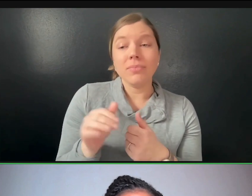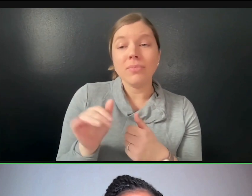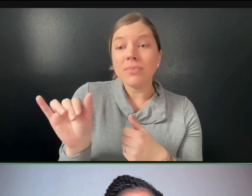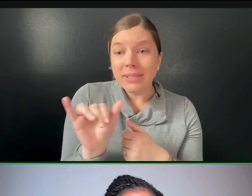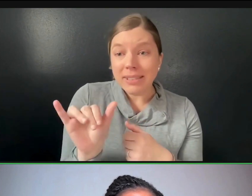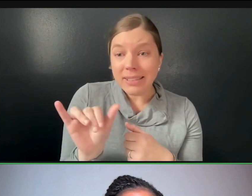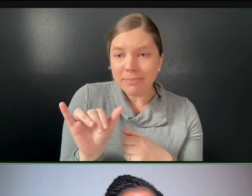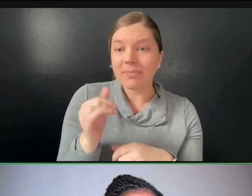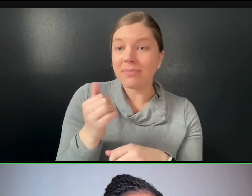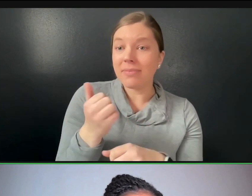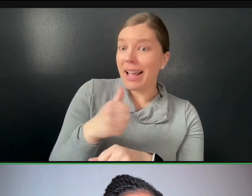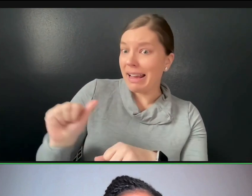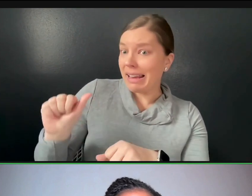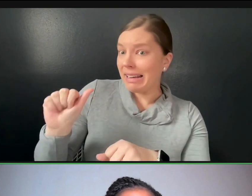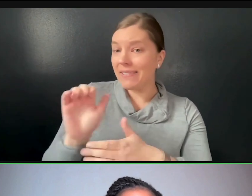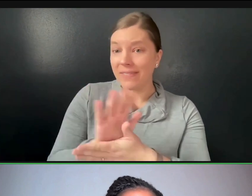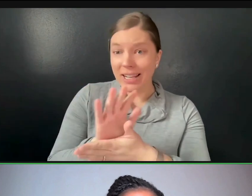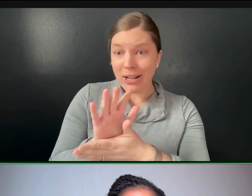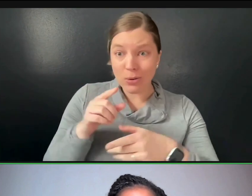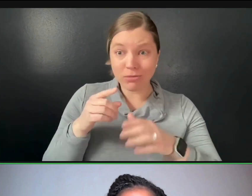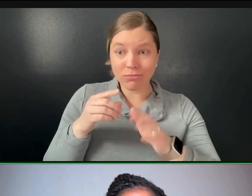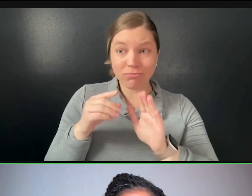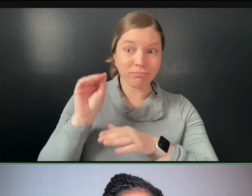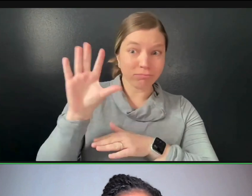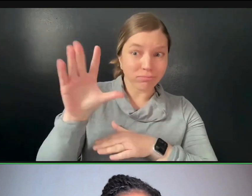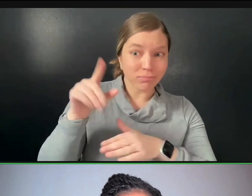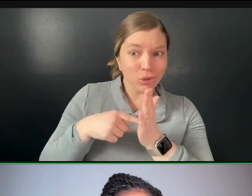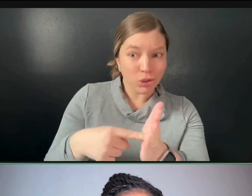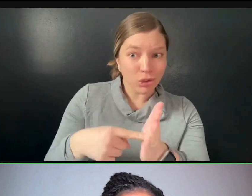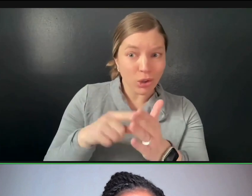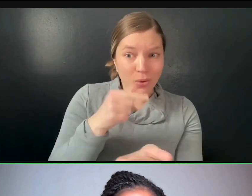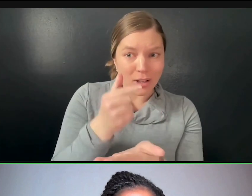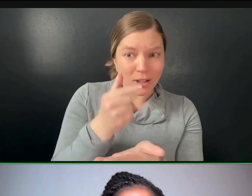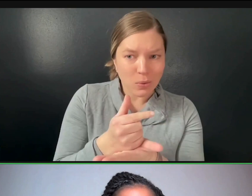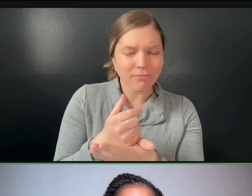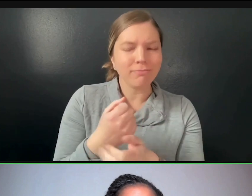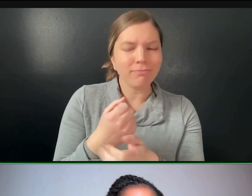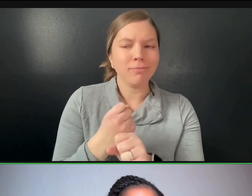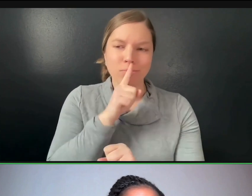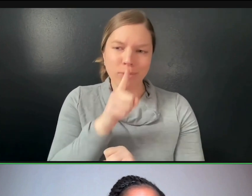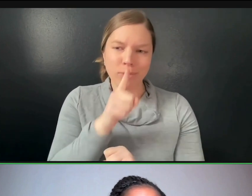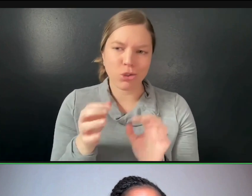implant or depends on visual access, everyone is satisfied.